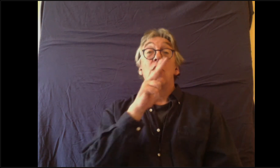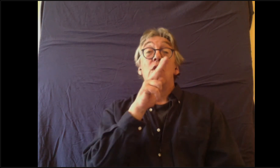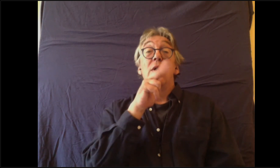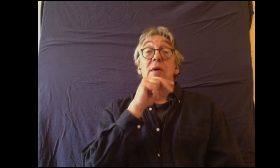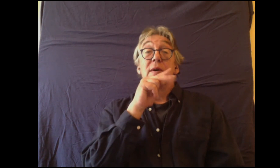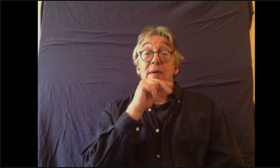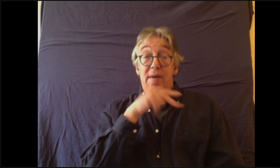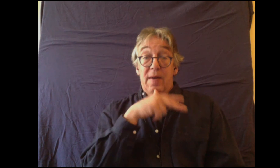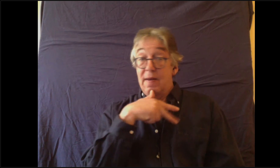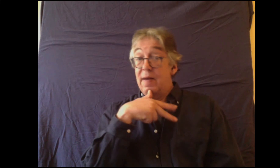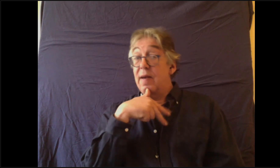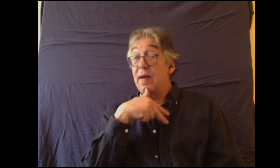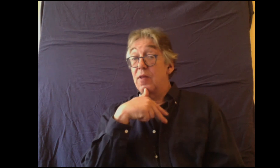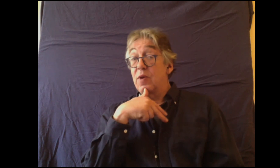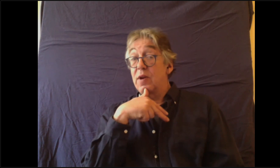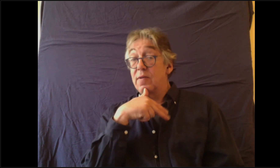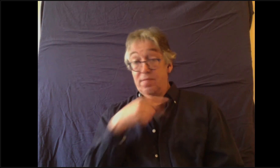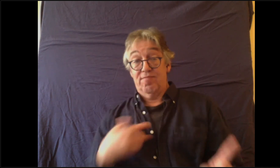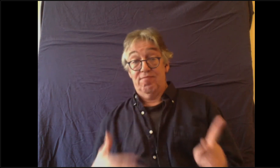Thank you, Andrew, for answering.